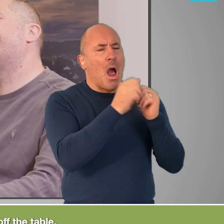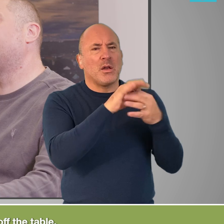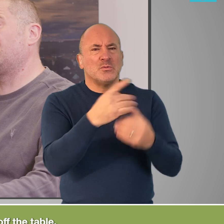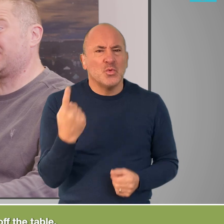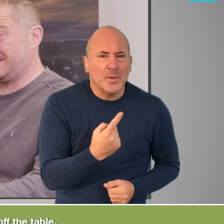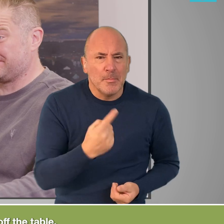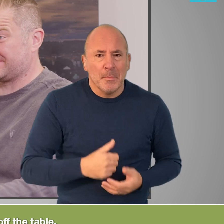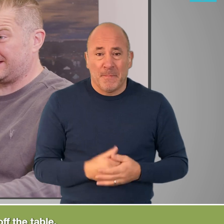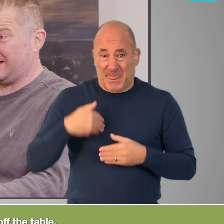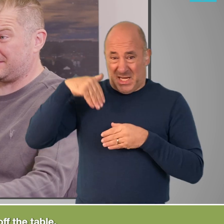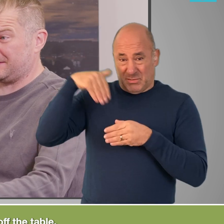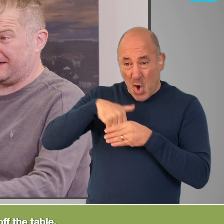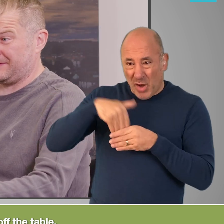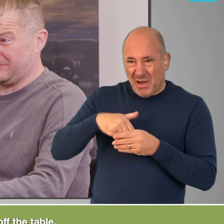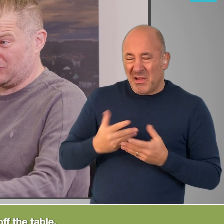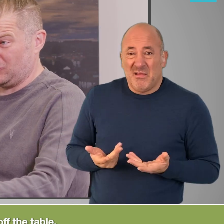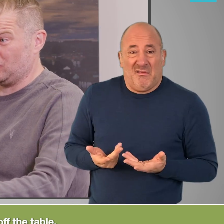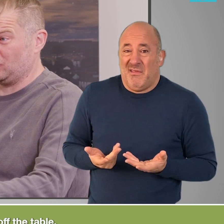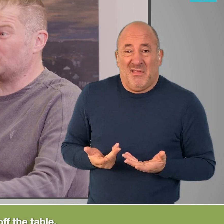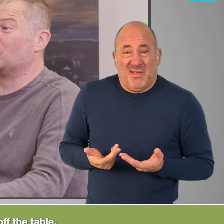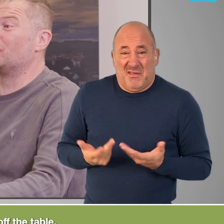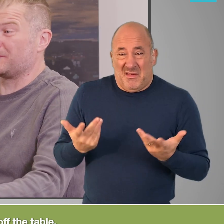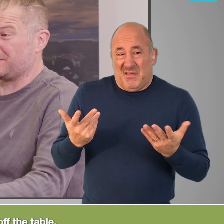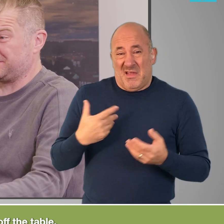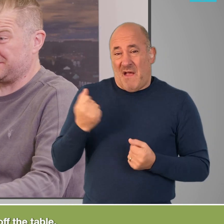Internally? No one's off the table.